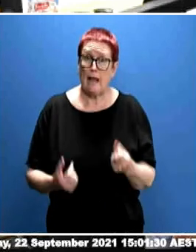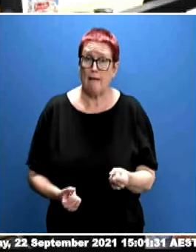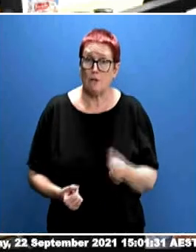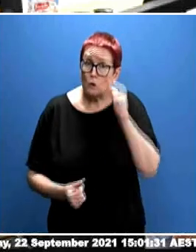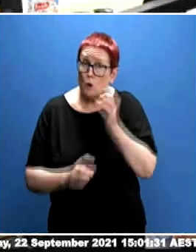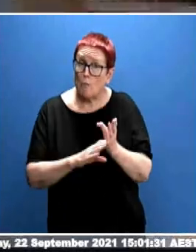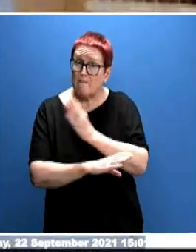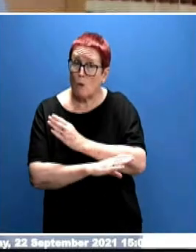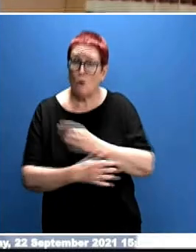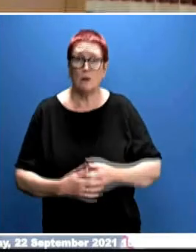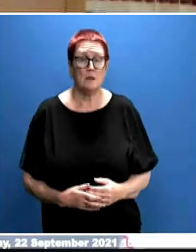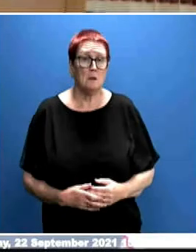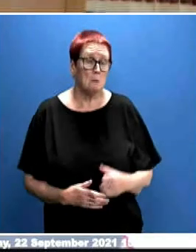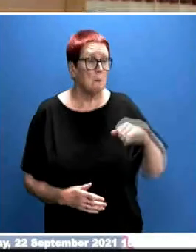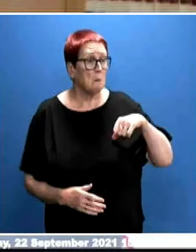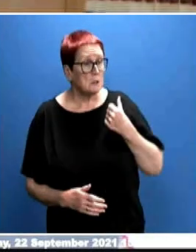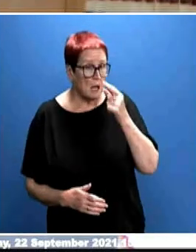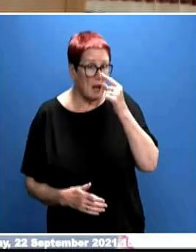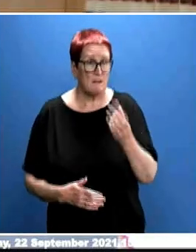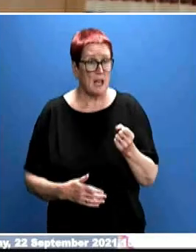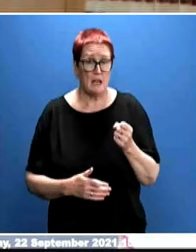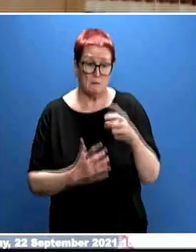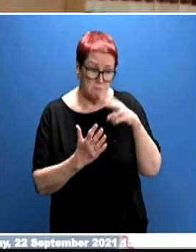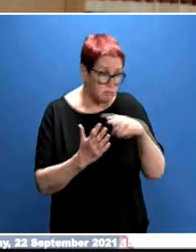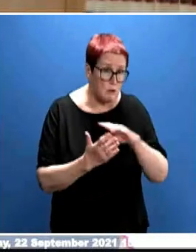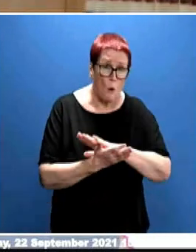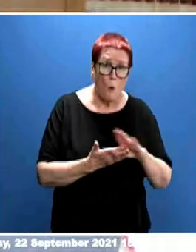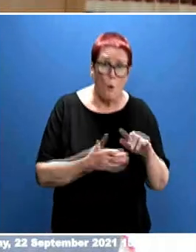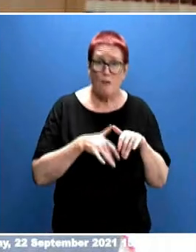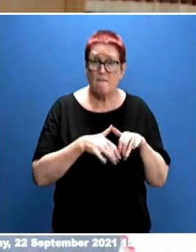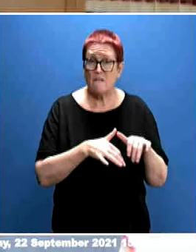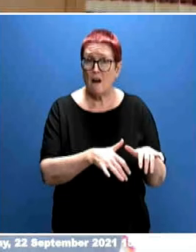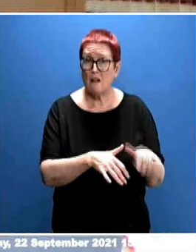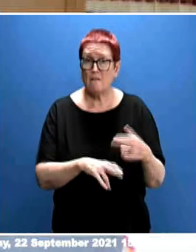The staff have access to all of the file for child protection.